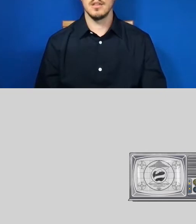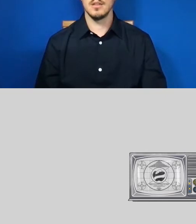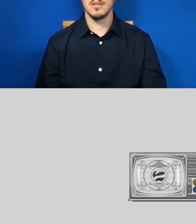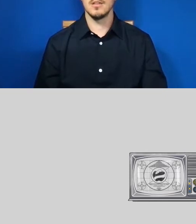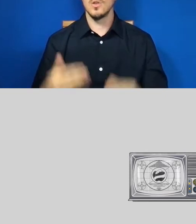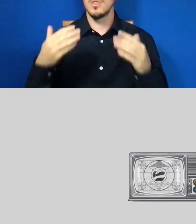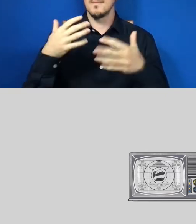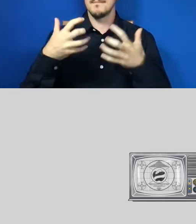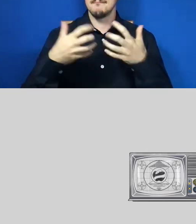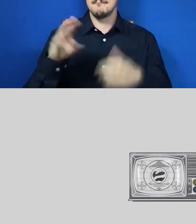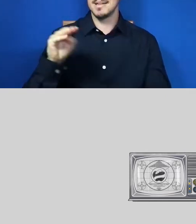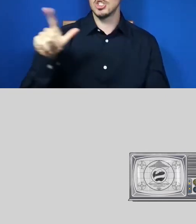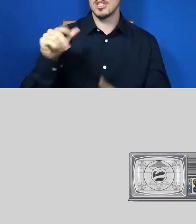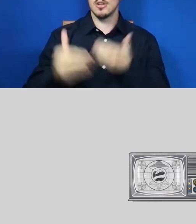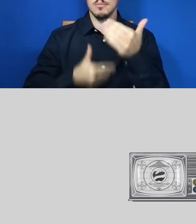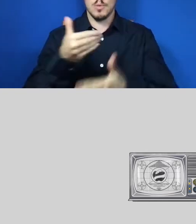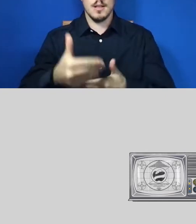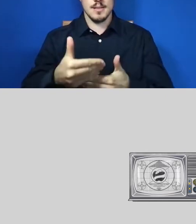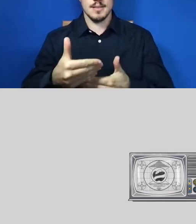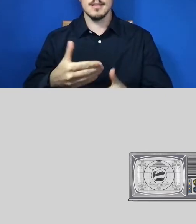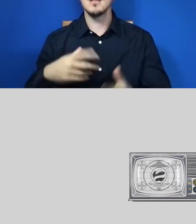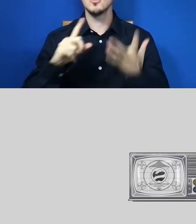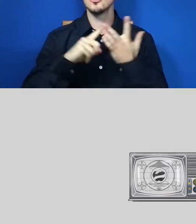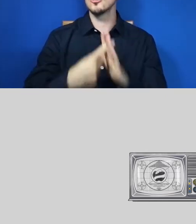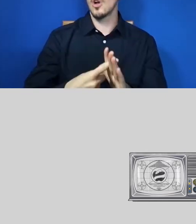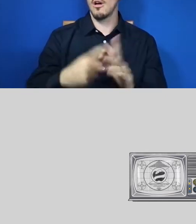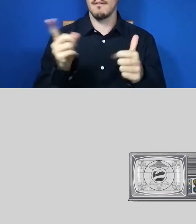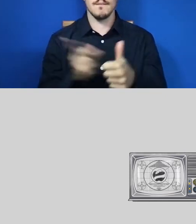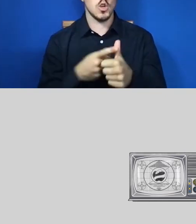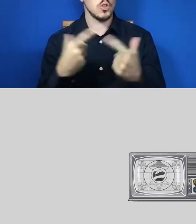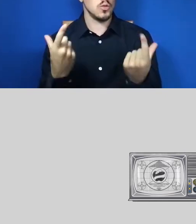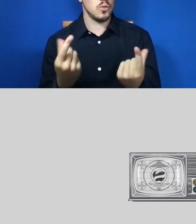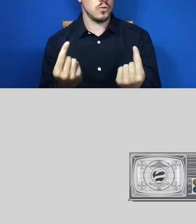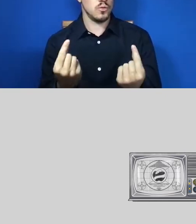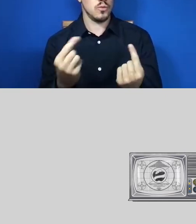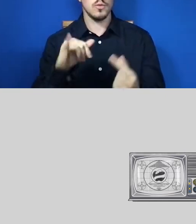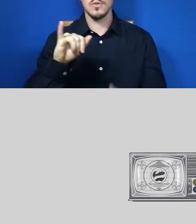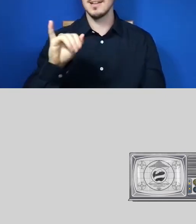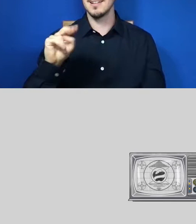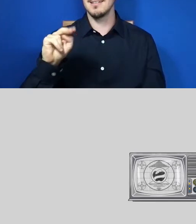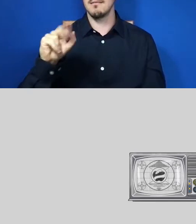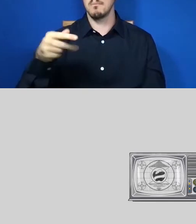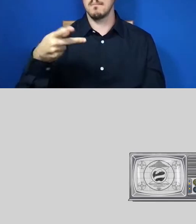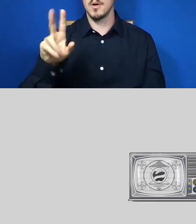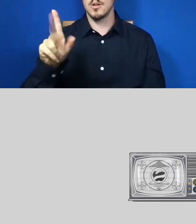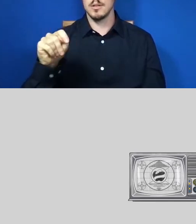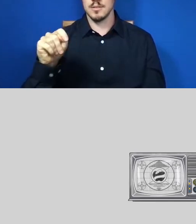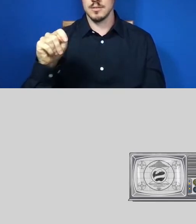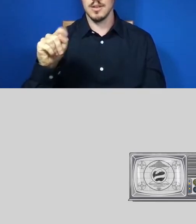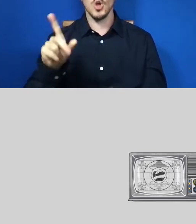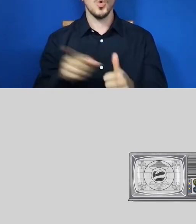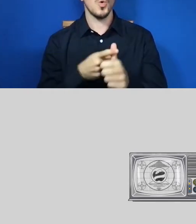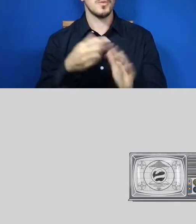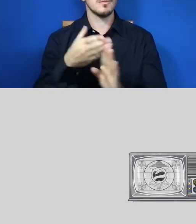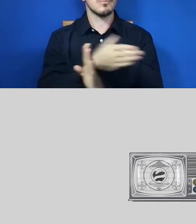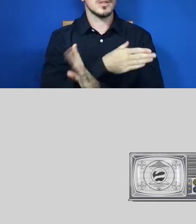Let's take a look at the machine learning process. We start by taking in the input. Once we're done pre-processing the input